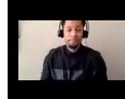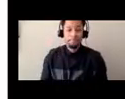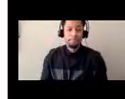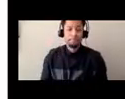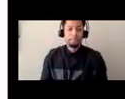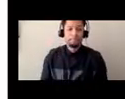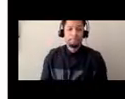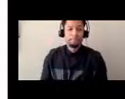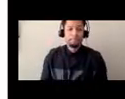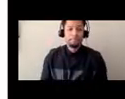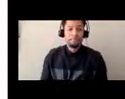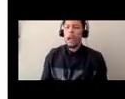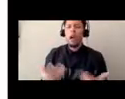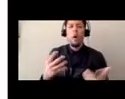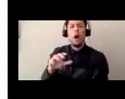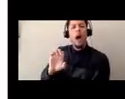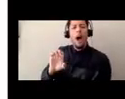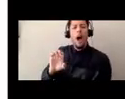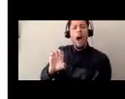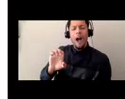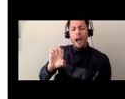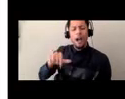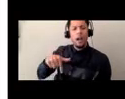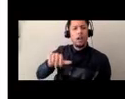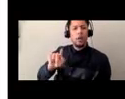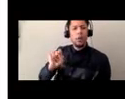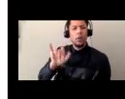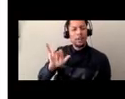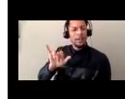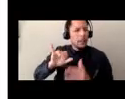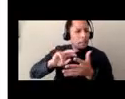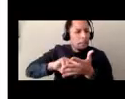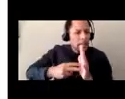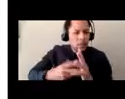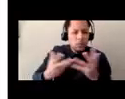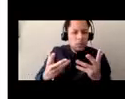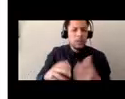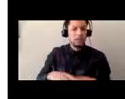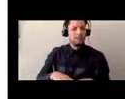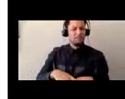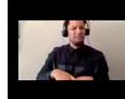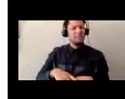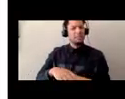Equity is in the commitments that the DAN Coalition has.